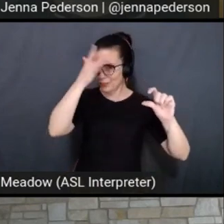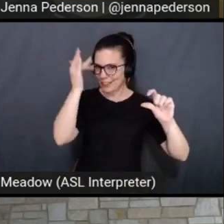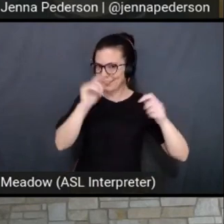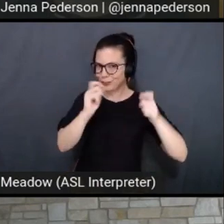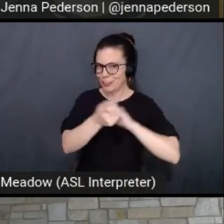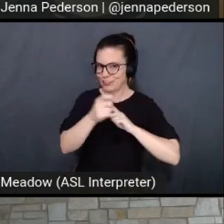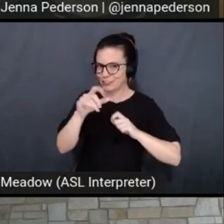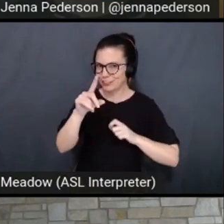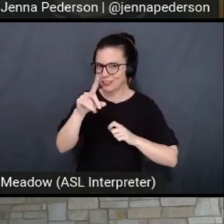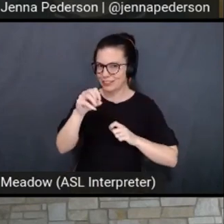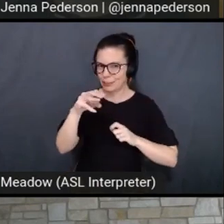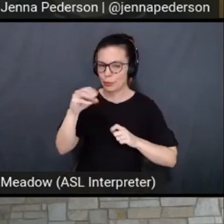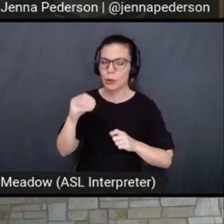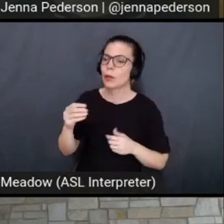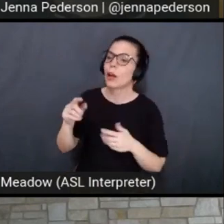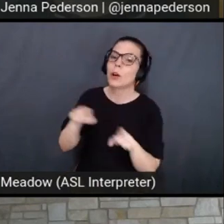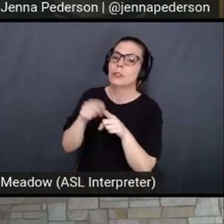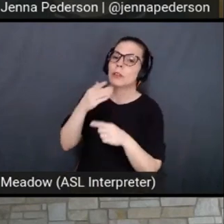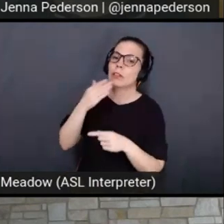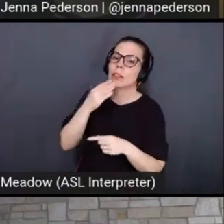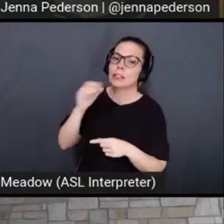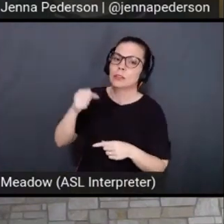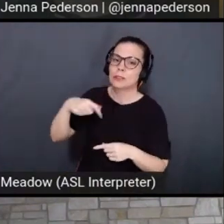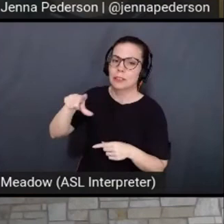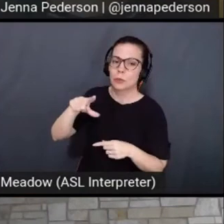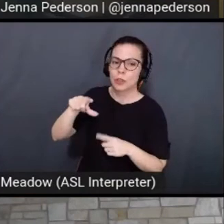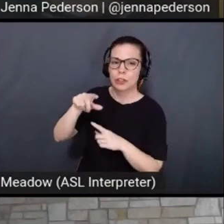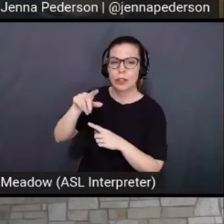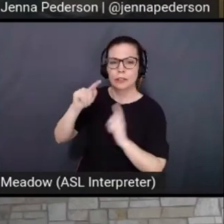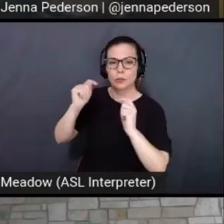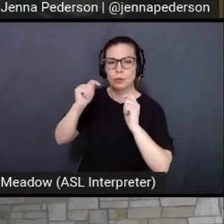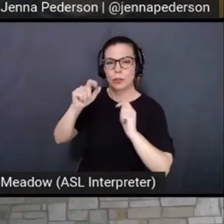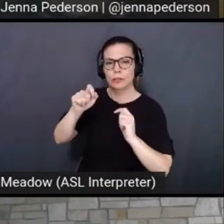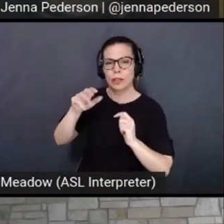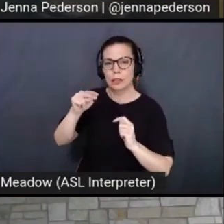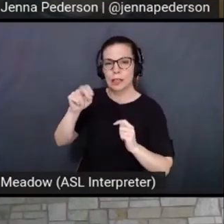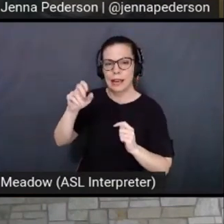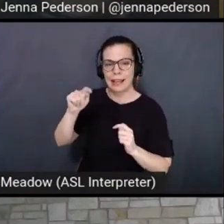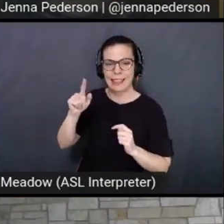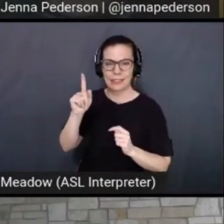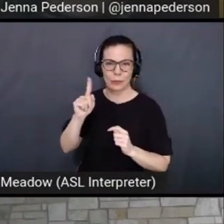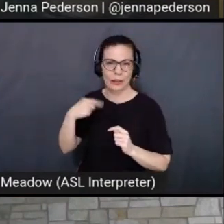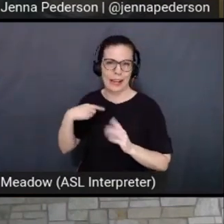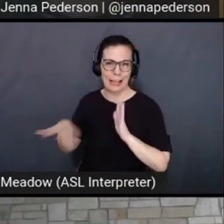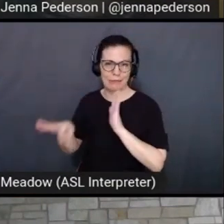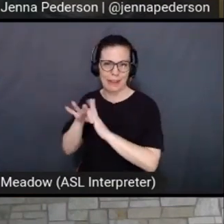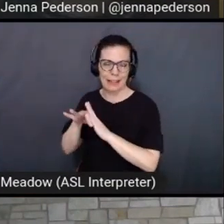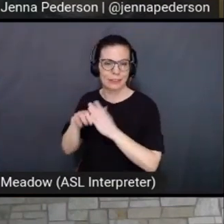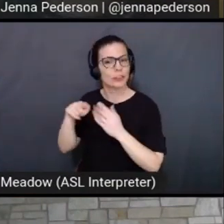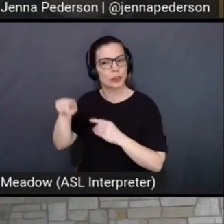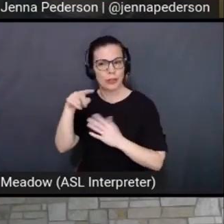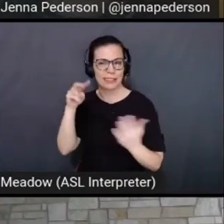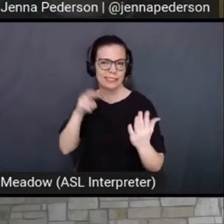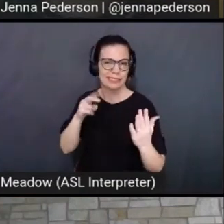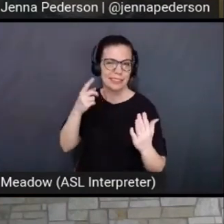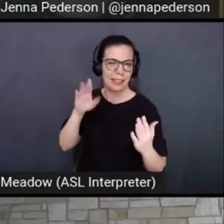and by the way, thanks to sqlservertutorial.net, which this is where I got this. And again, you can check it out on a blog post and as you see it completed successfully,